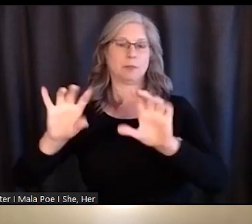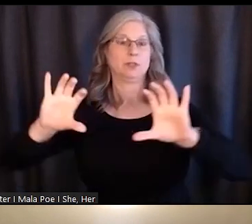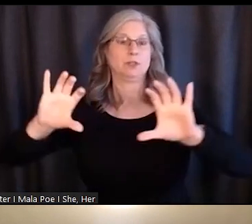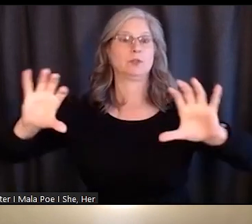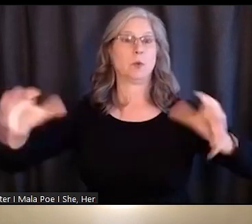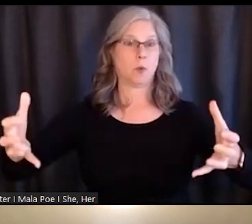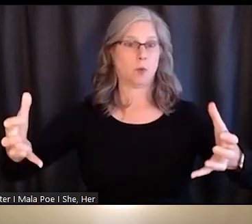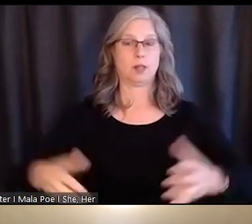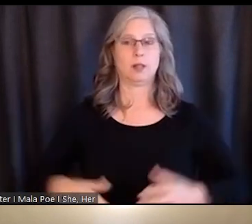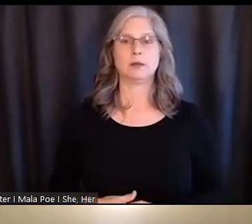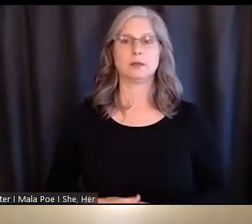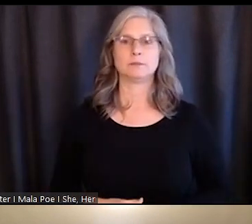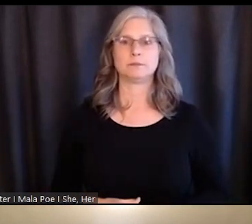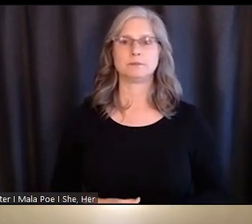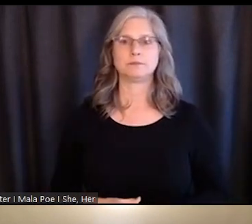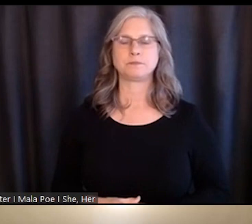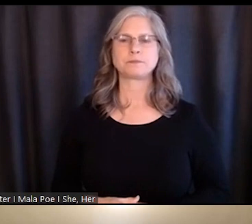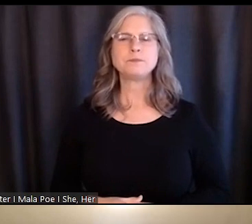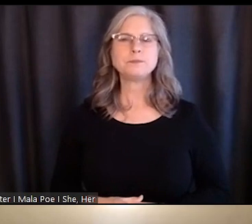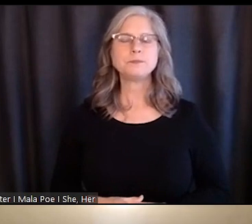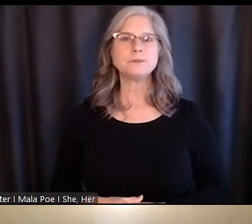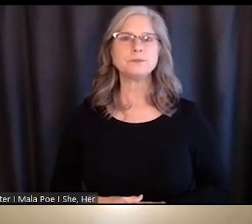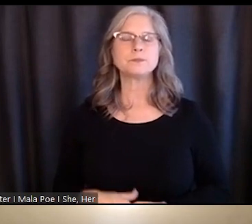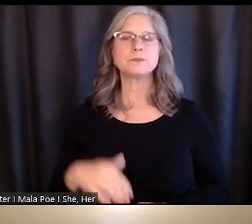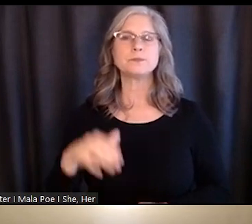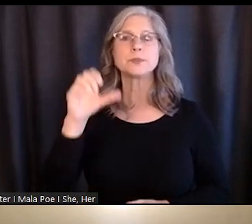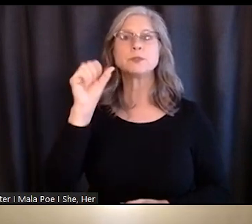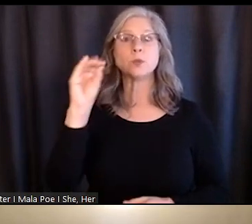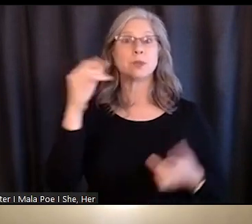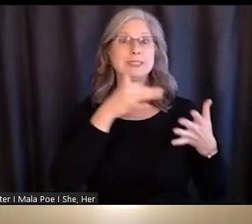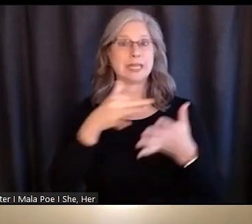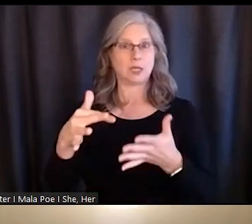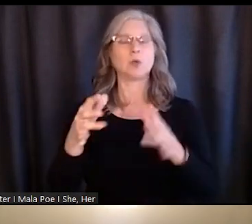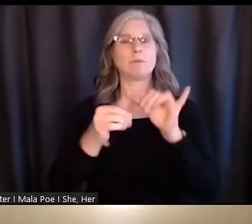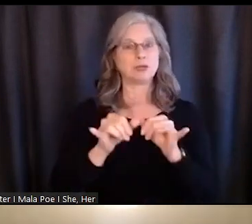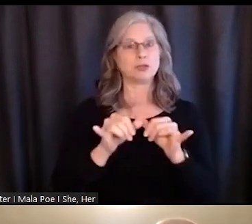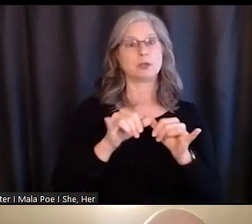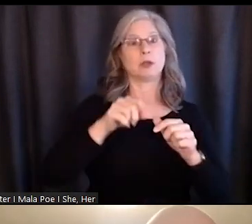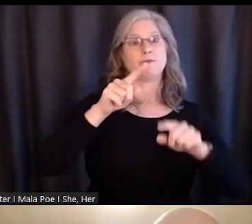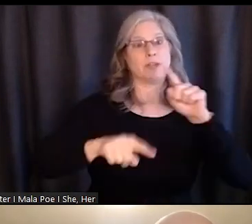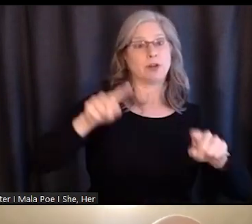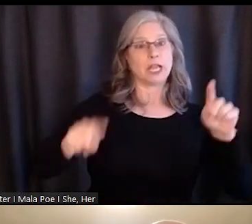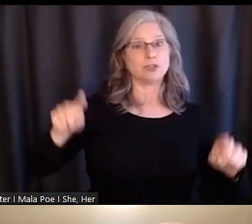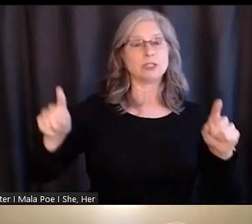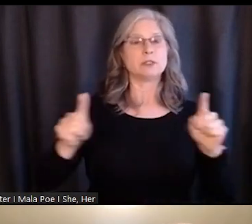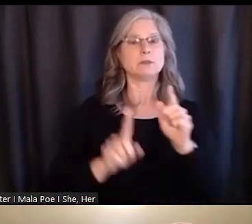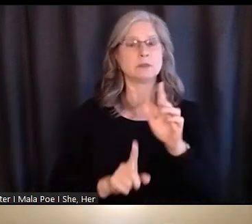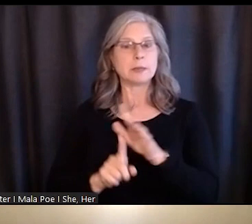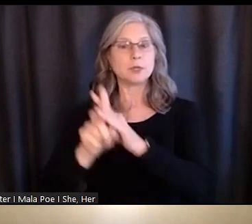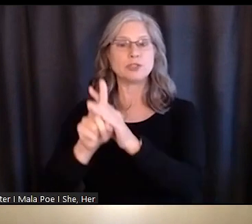So in the study, we measured both variation in typically emerging linguistic skills at different age points,